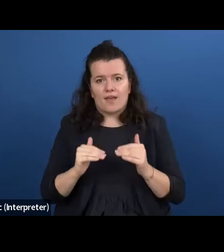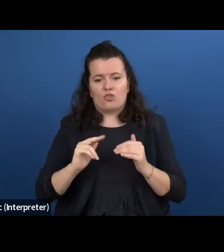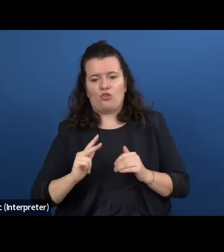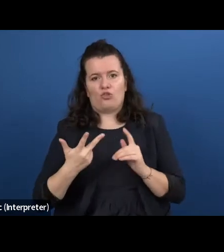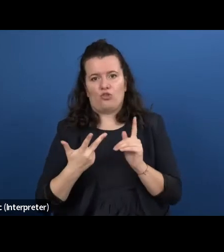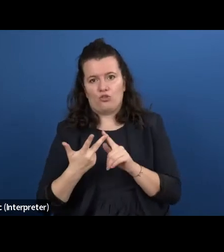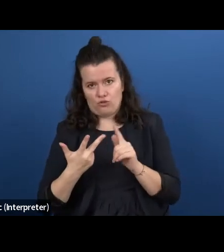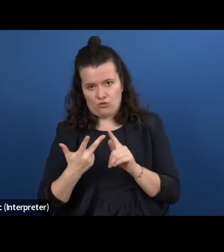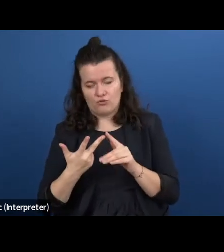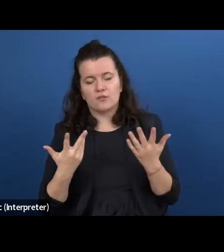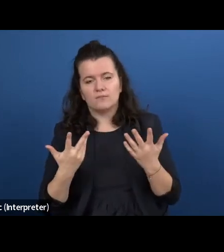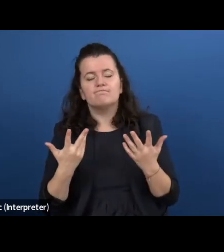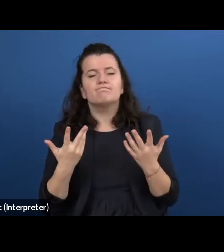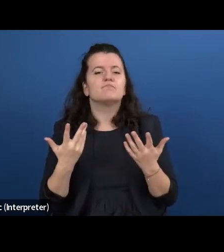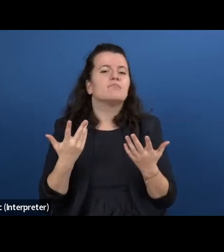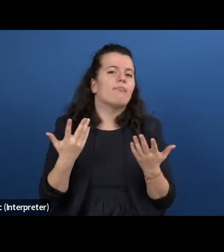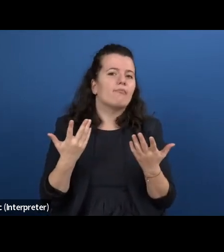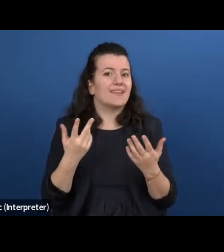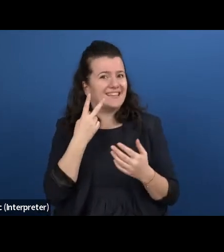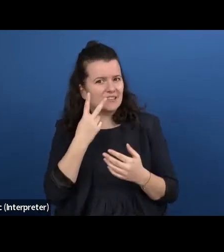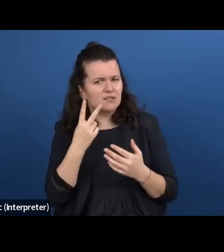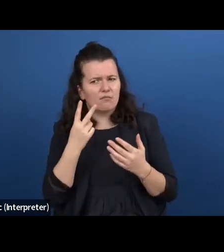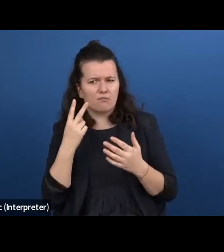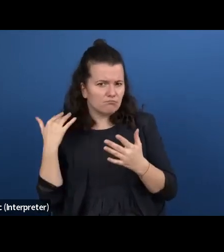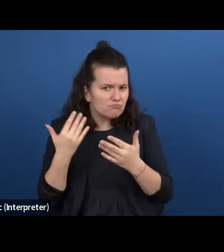by CERMI Women's Foundation, to get to know more